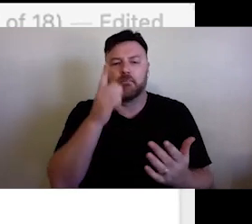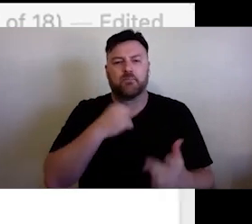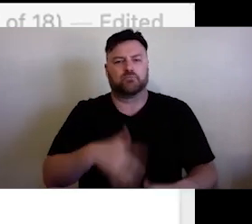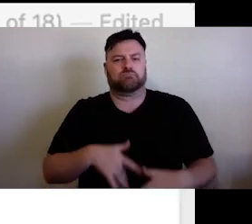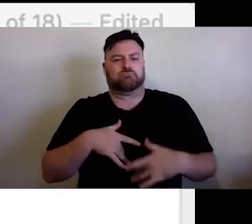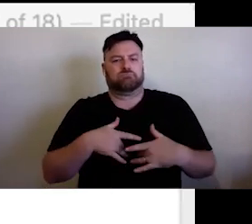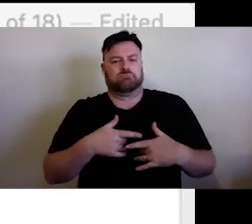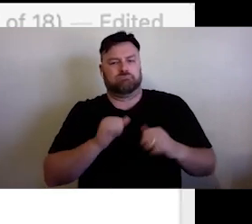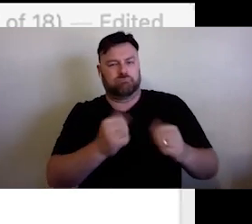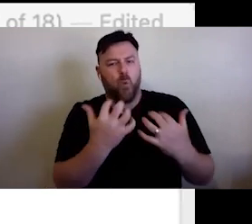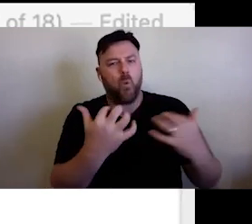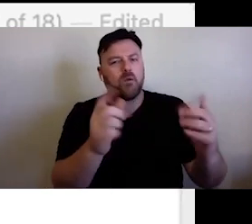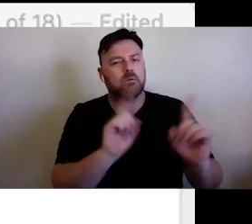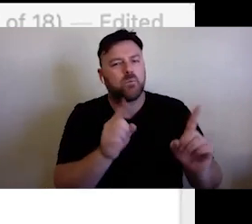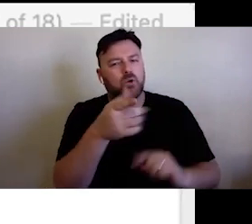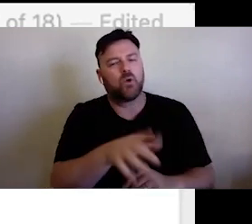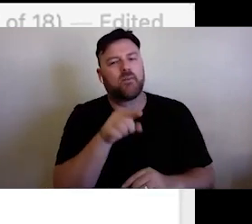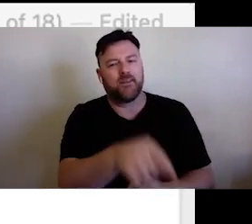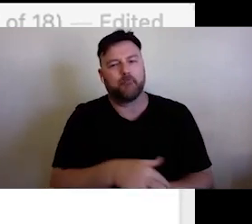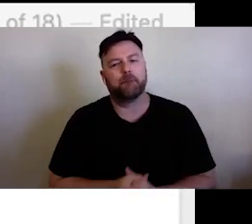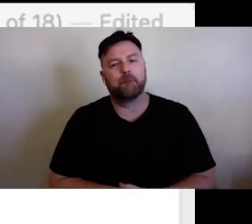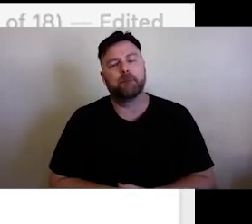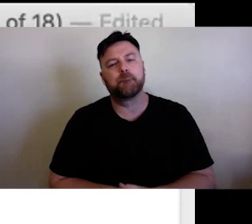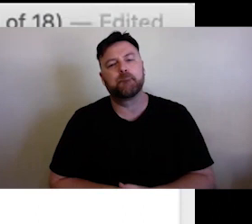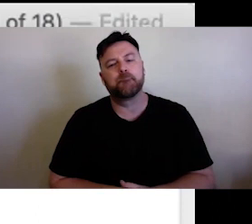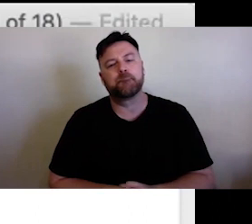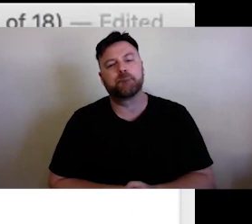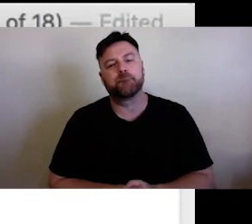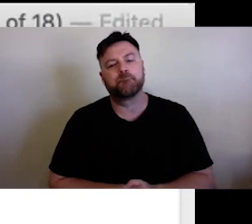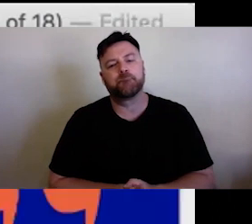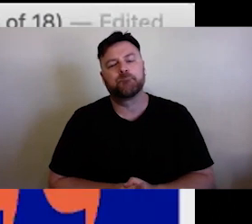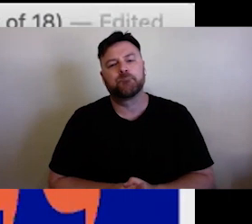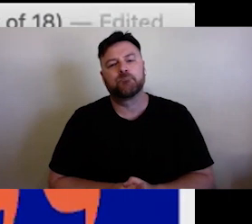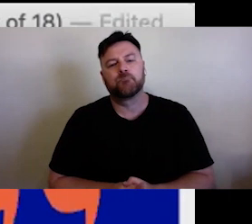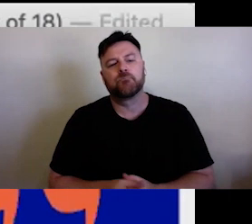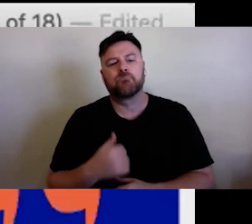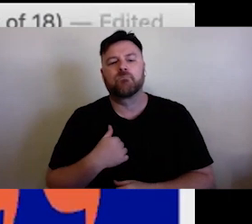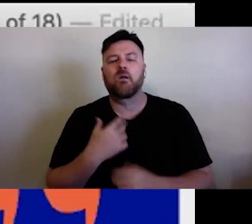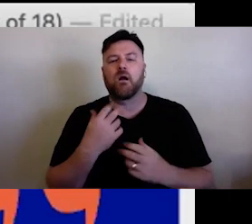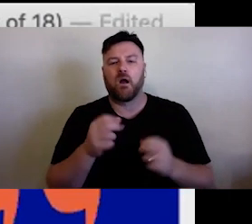them to go on? I'll share a quote now from a colleague in Europe who